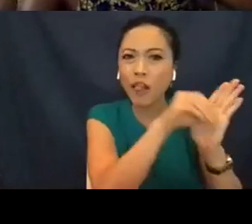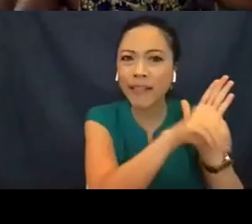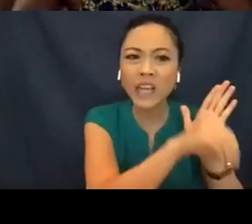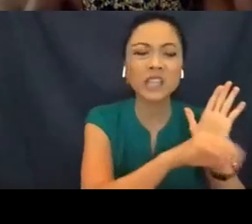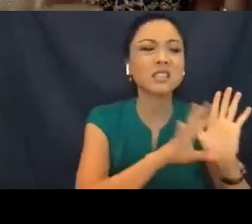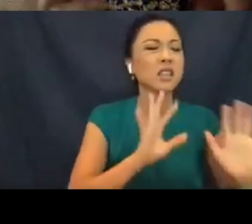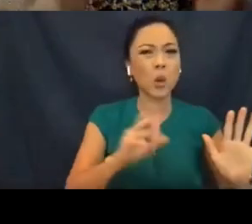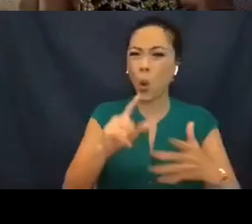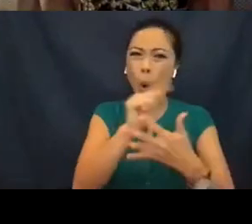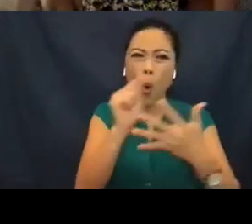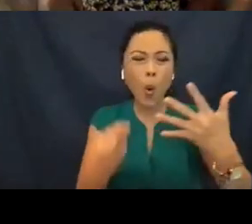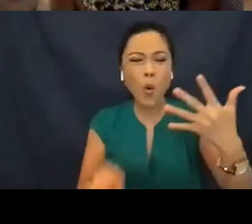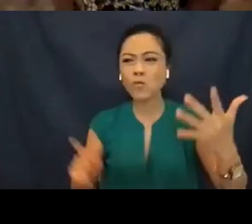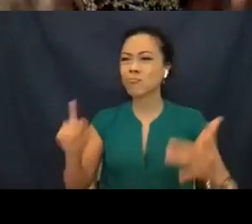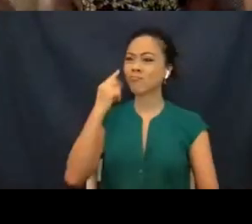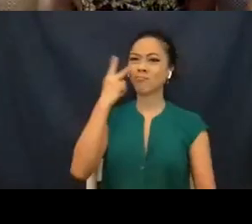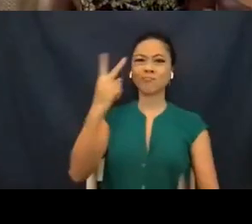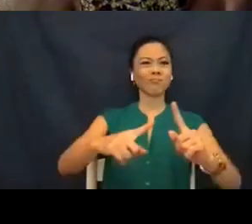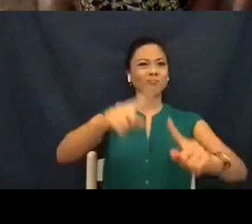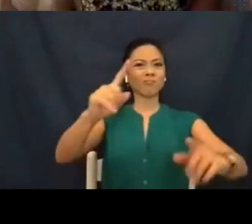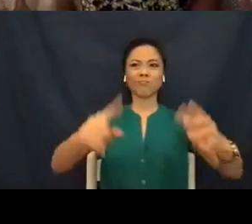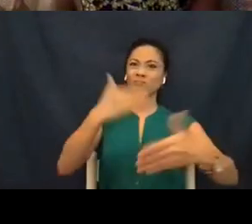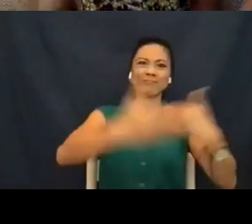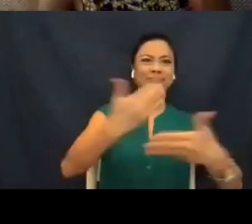I have seen online, Instagram and in these relationships